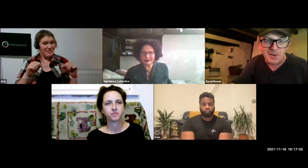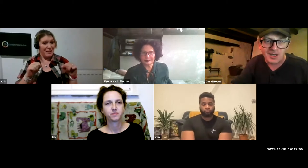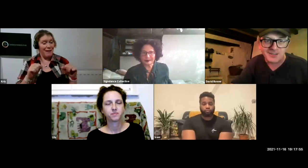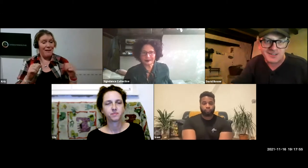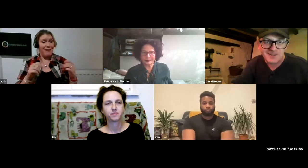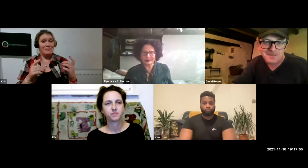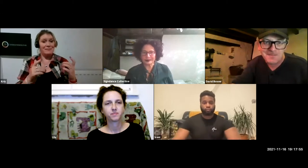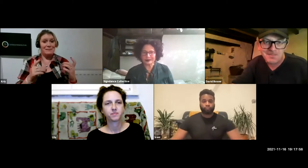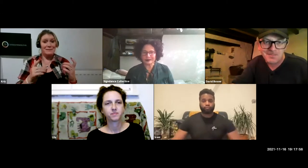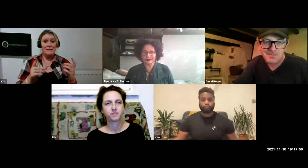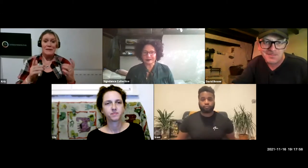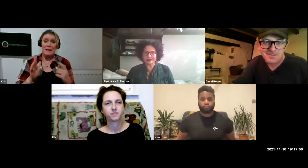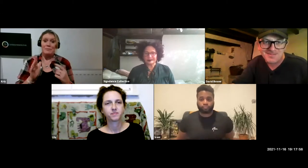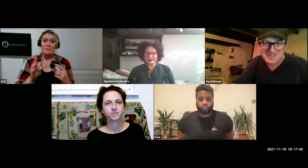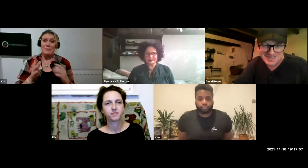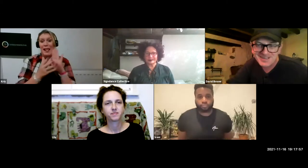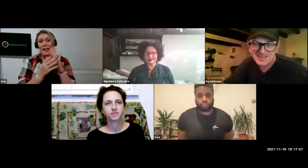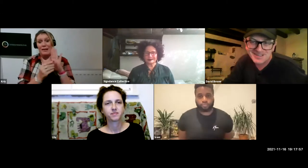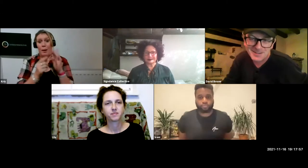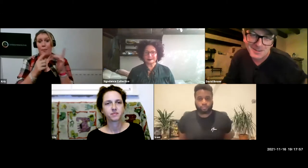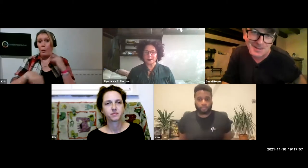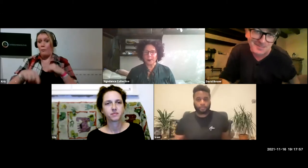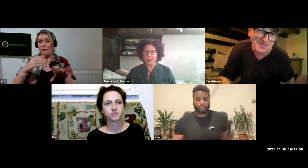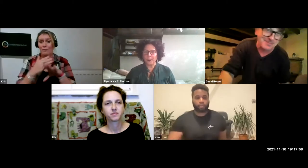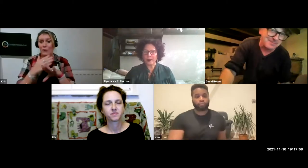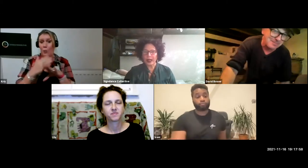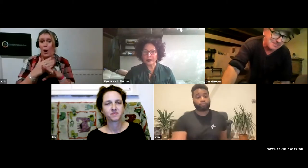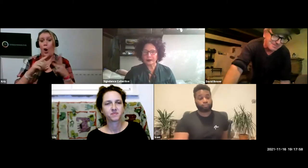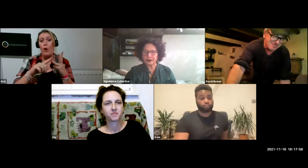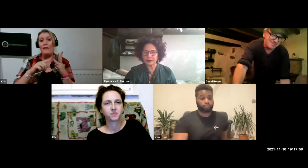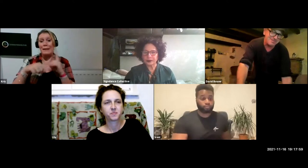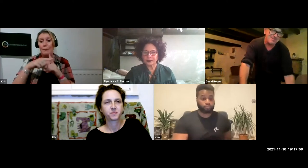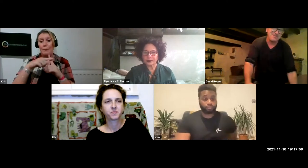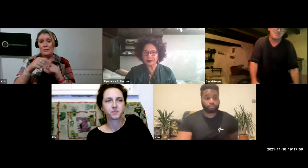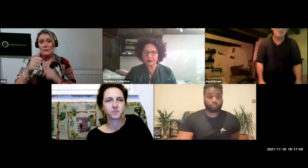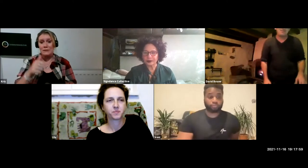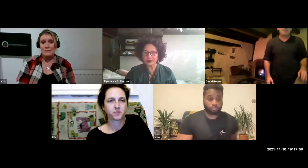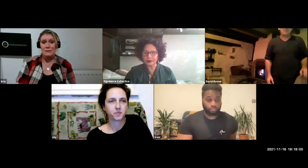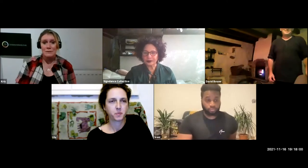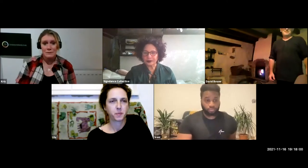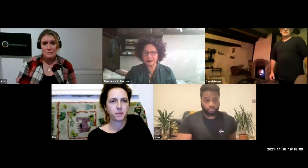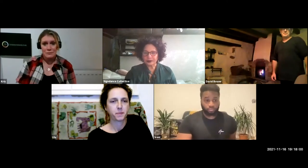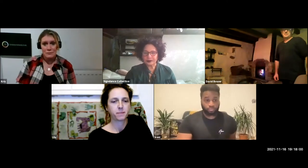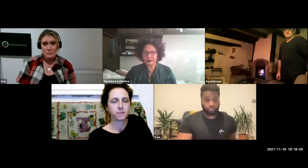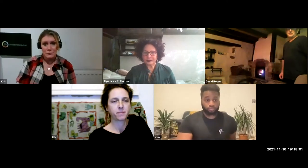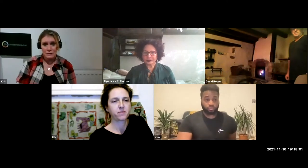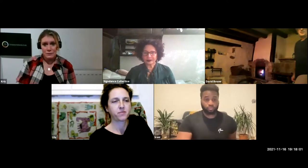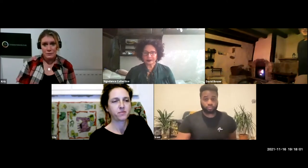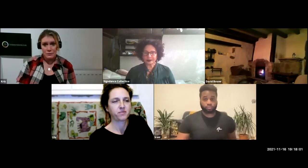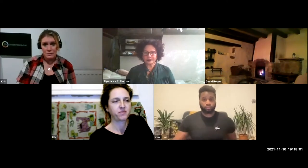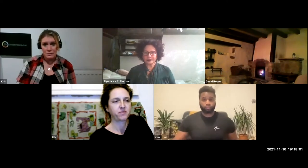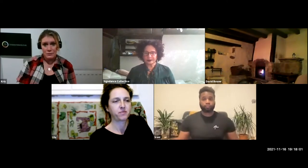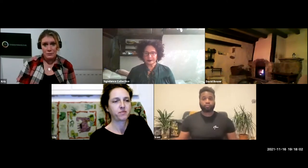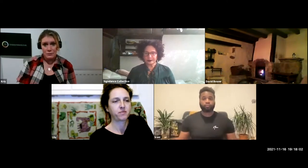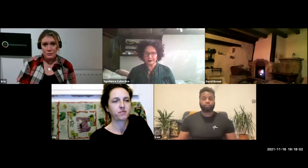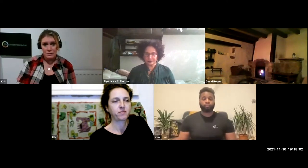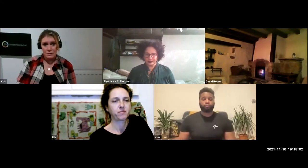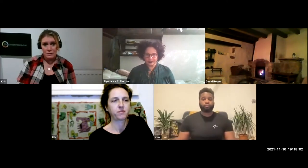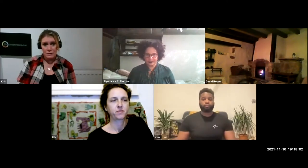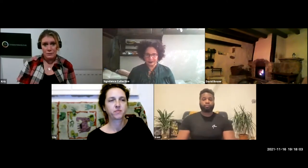show and my mom and when he was writing this, the music he went to my village where I was born in Cuba, in Oriente and he sent us this track with like the nature in my, where I am from. He recorded birds and the wind and the grass like the wind rushing through the